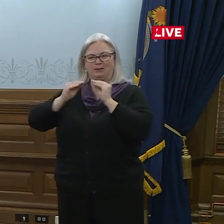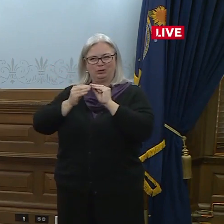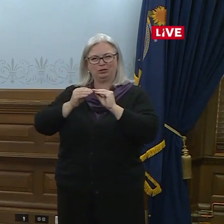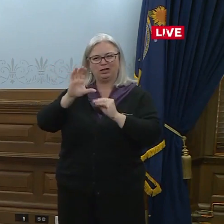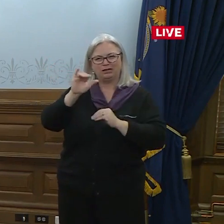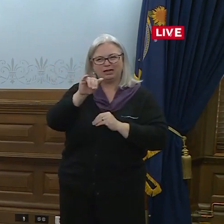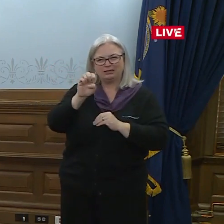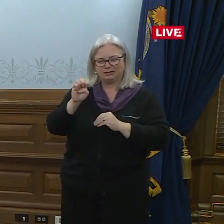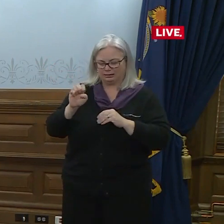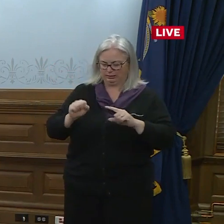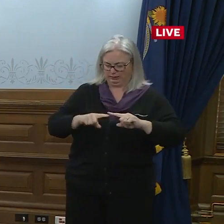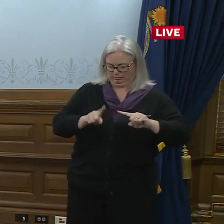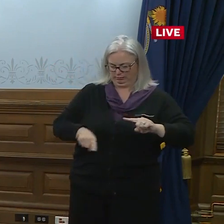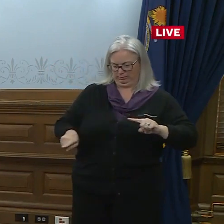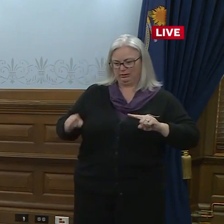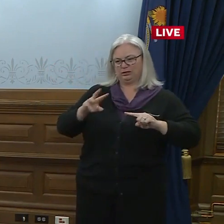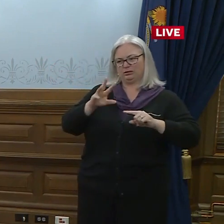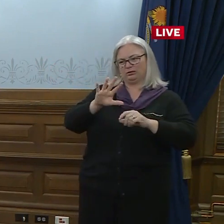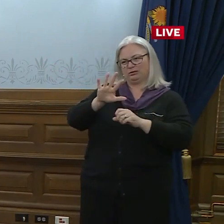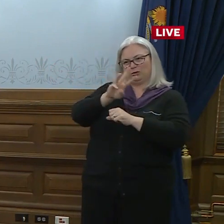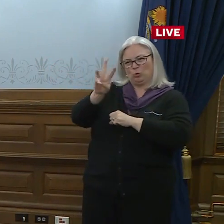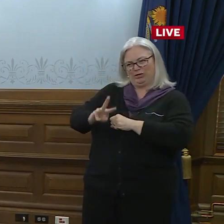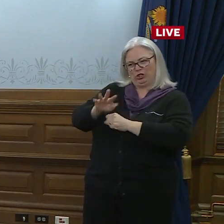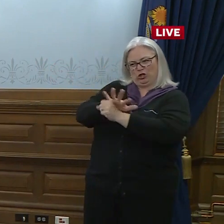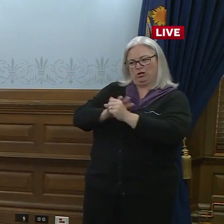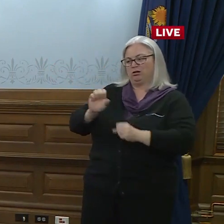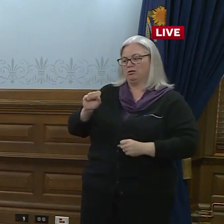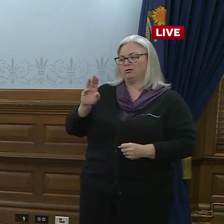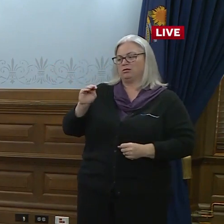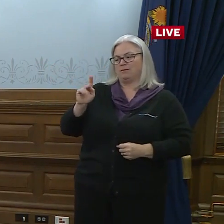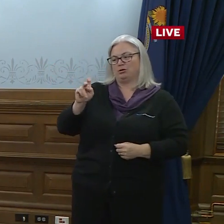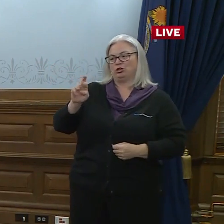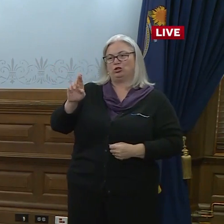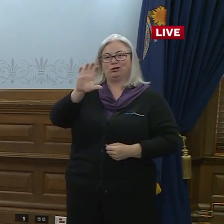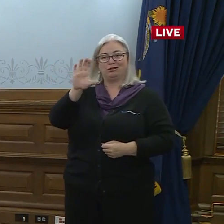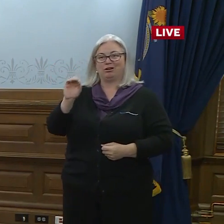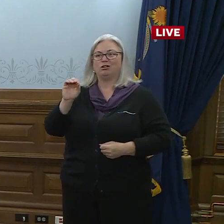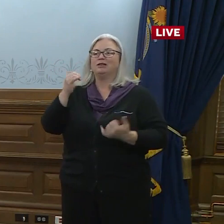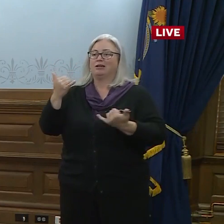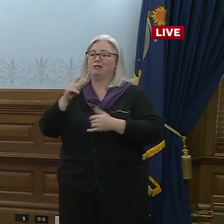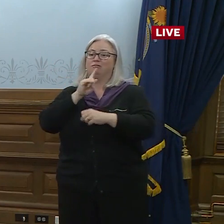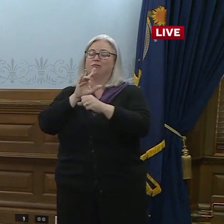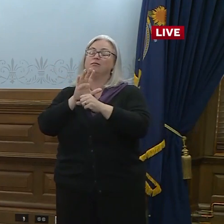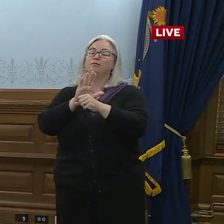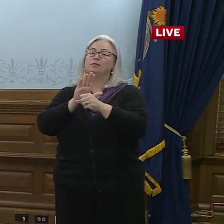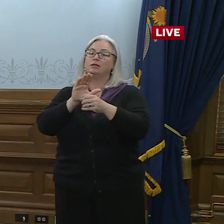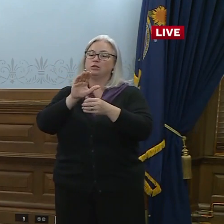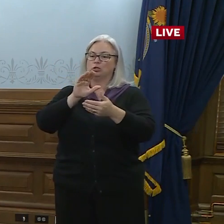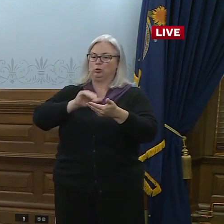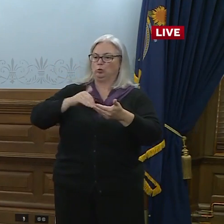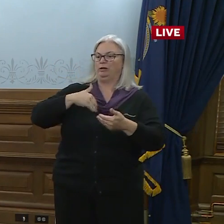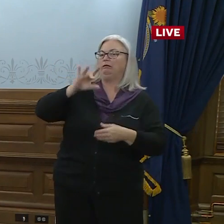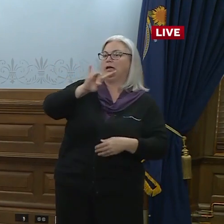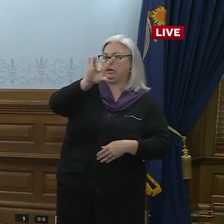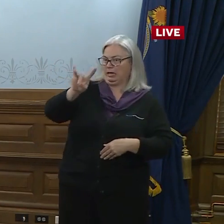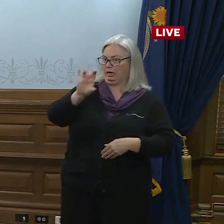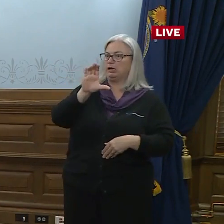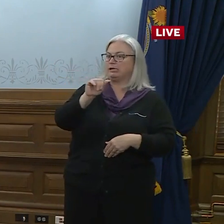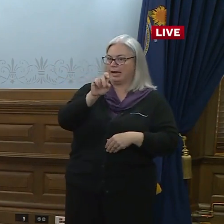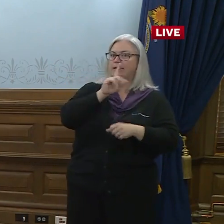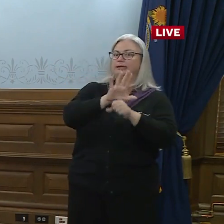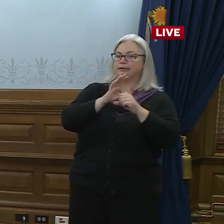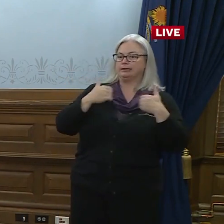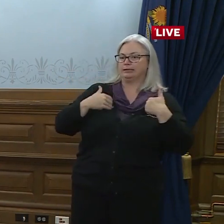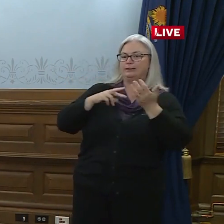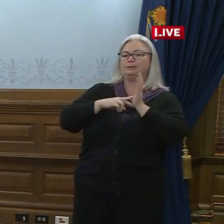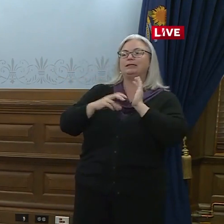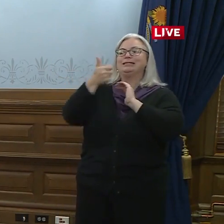PARTICULARLY TROUBLING IS THE RISE IN THE NUMBER OF CASES IN THE COUNTIES SURROUNDING WICHITA SUMNER COUNTY NOW HAS 58.